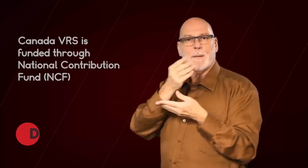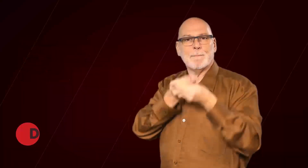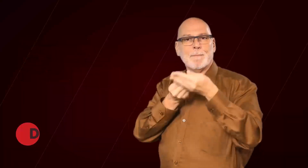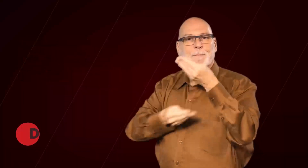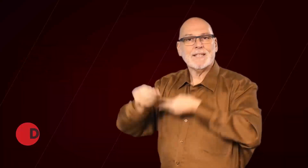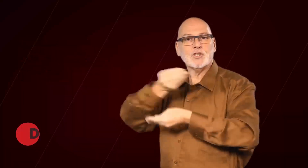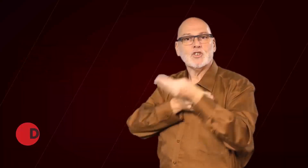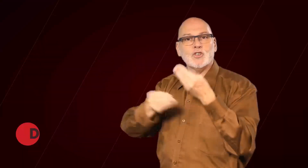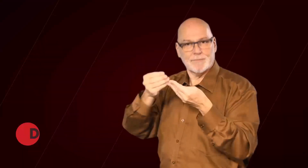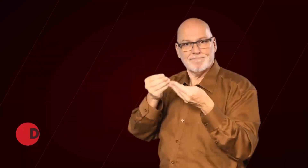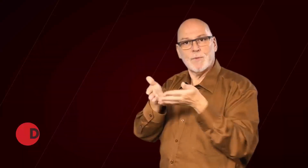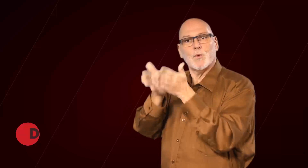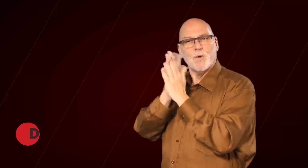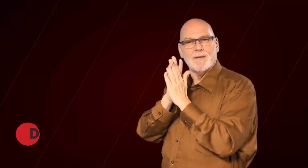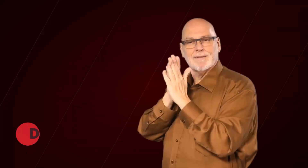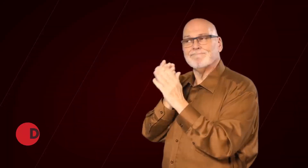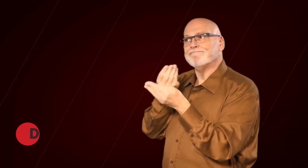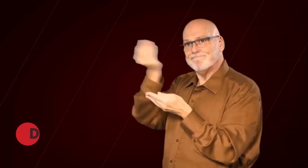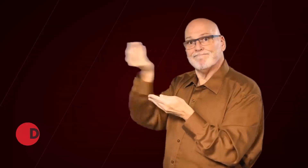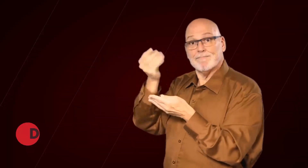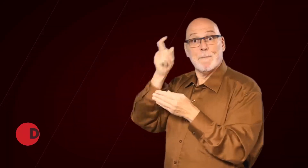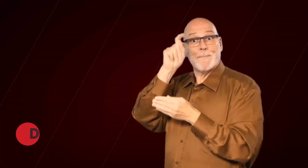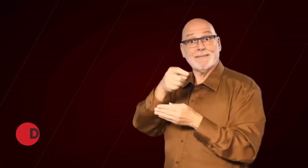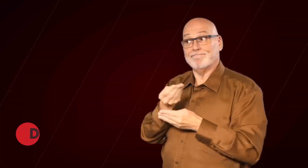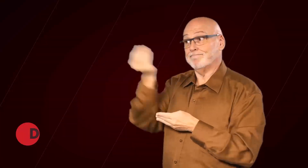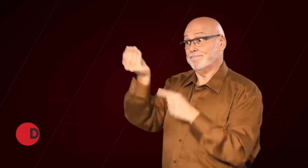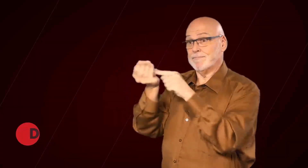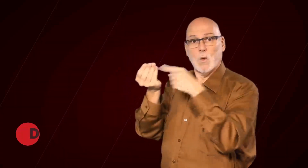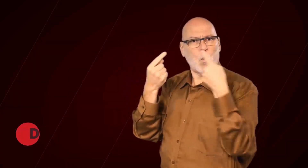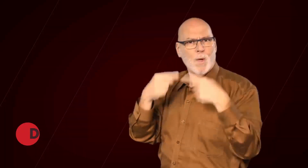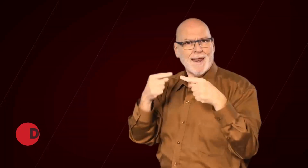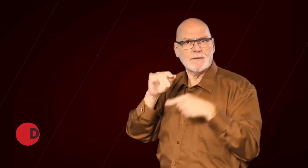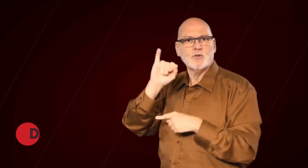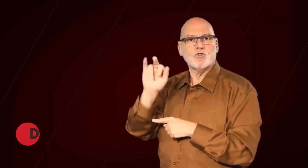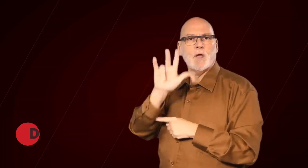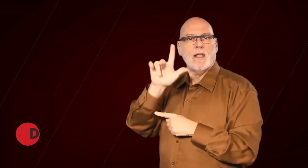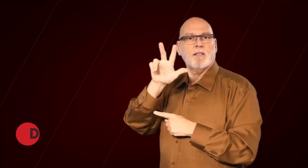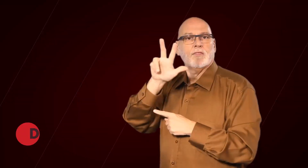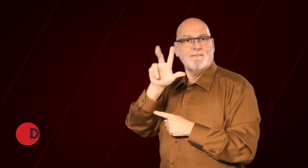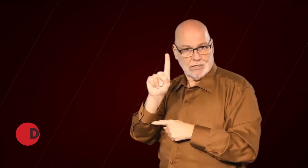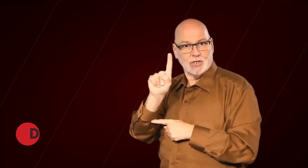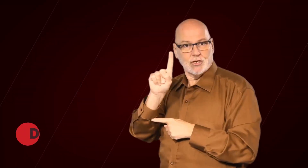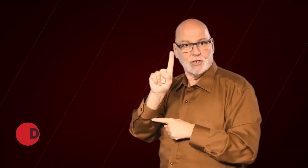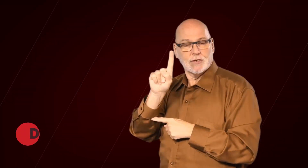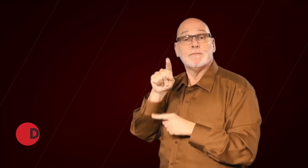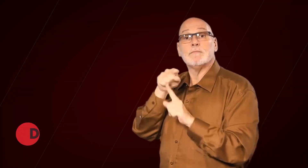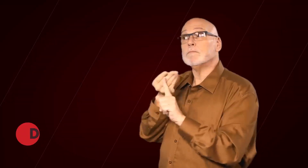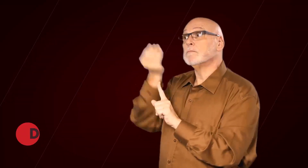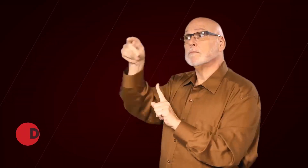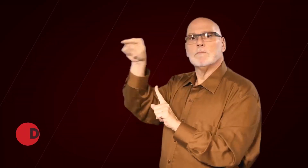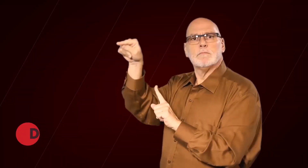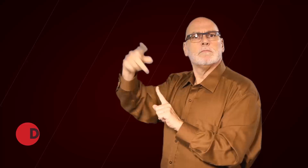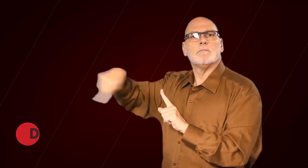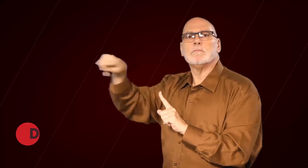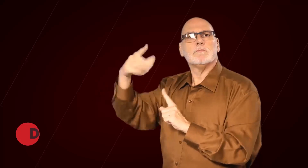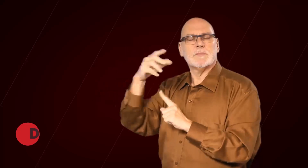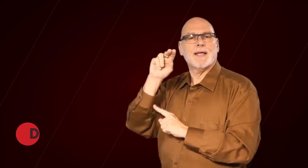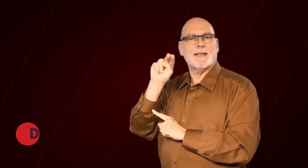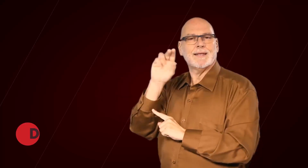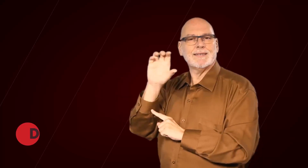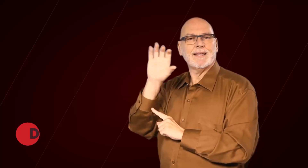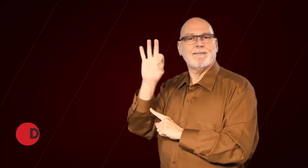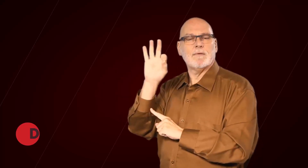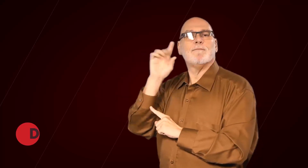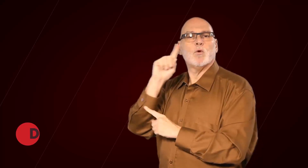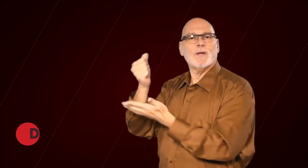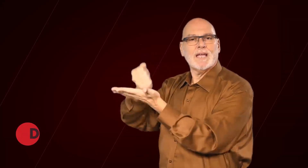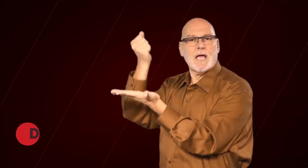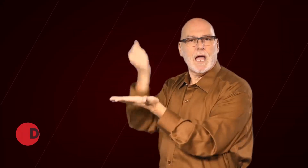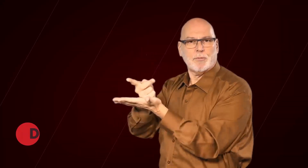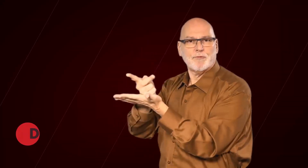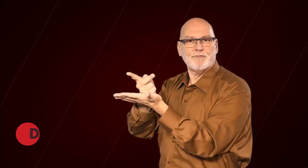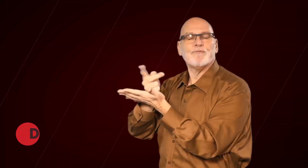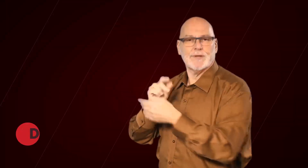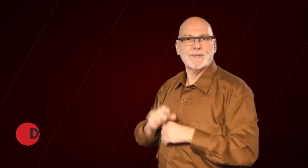their budget request for the following year by July 31 to the NCF for approval.